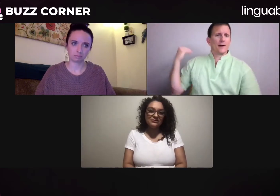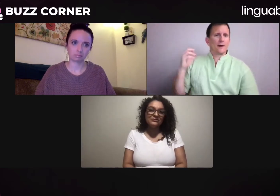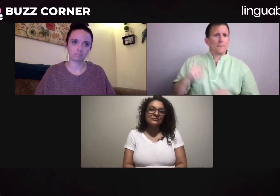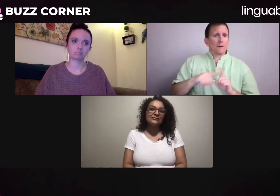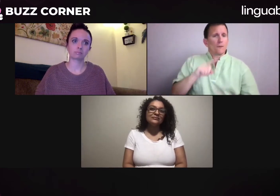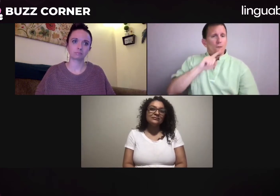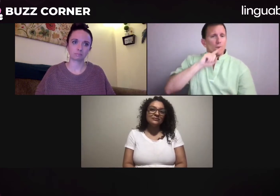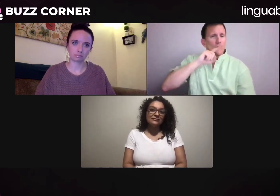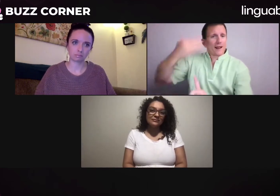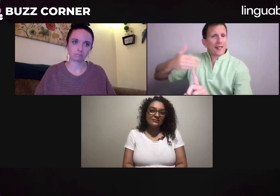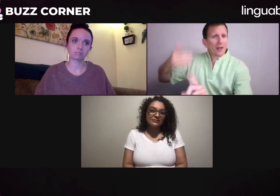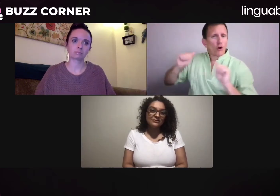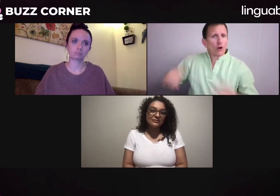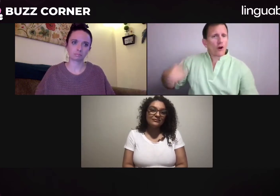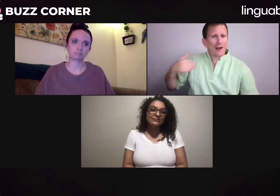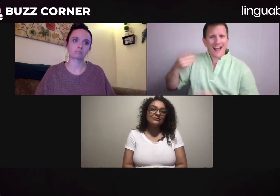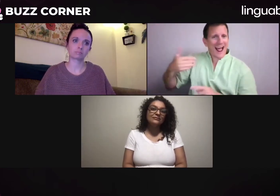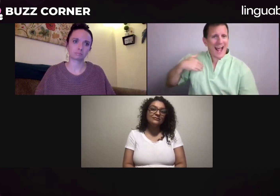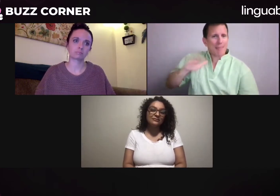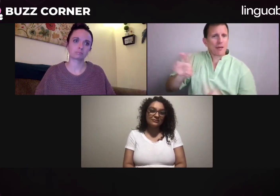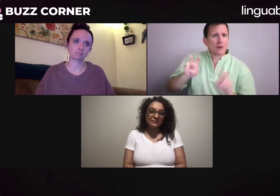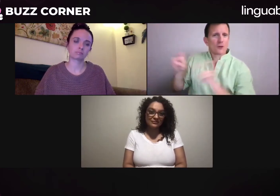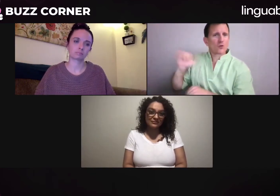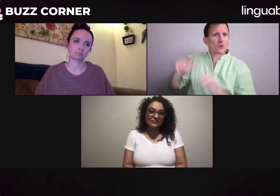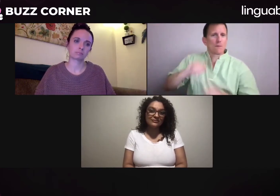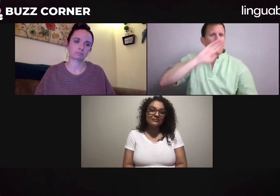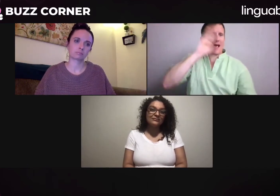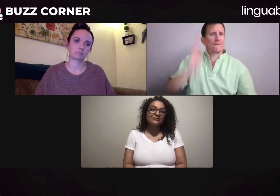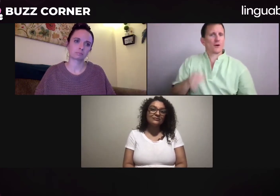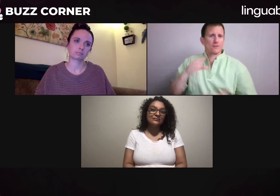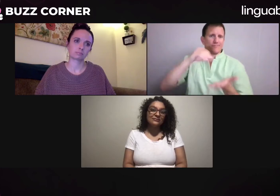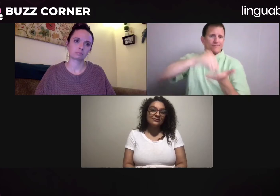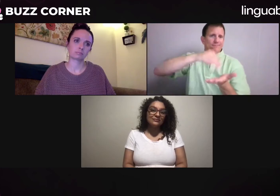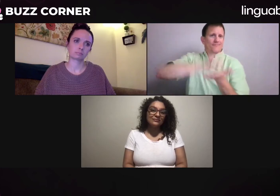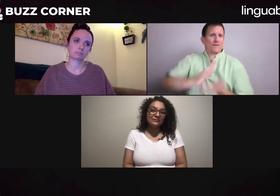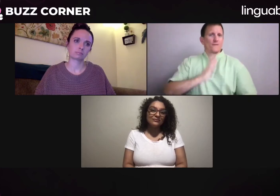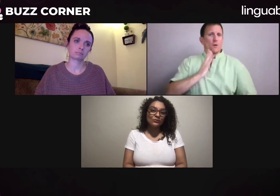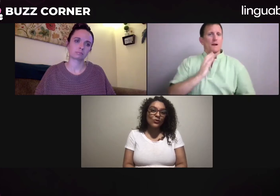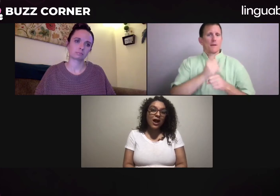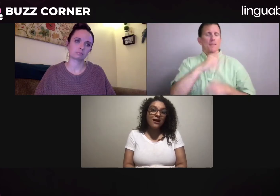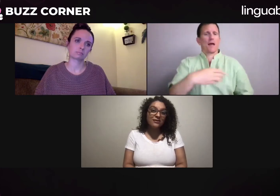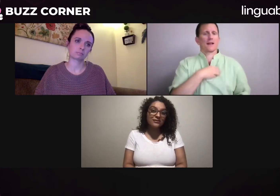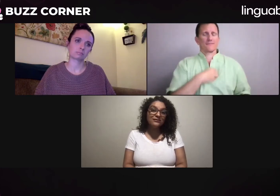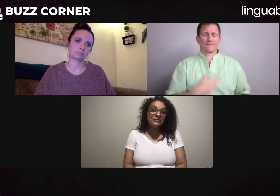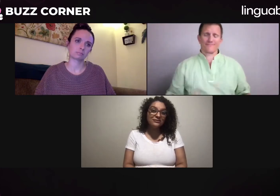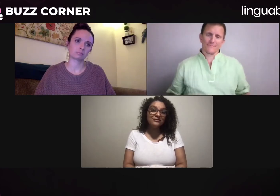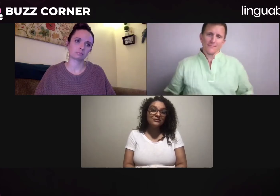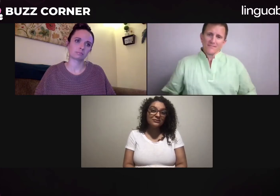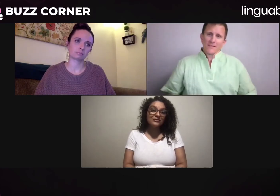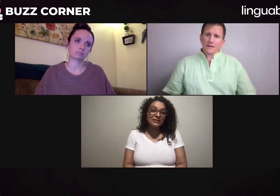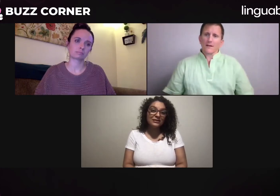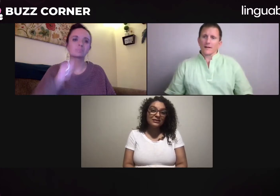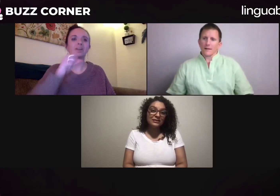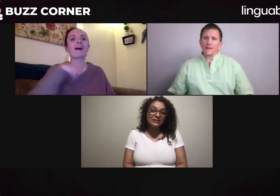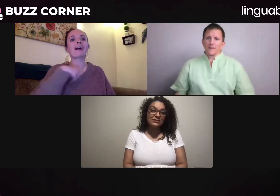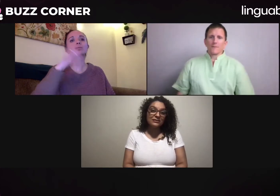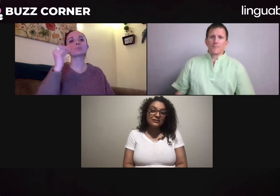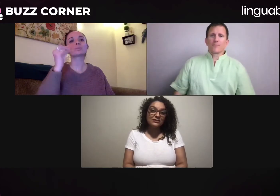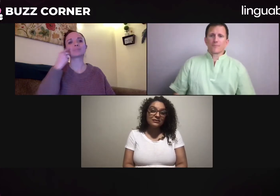But really, any time before me, there could have been issues. But no formal complaint was made.